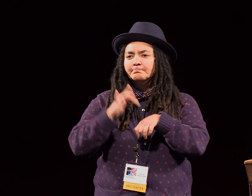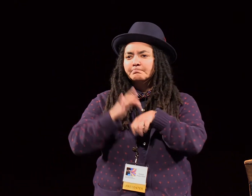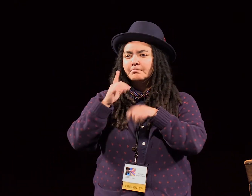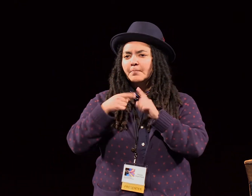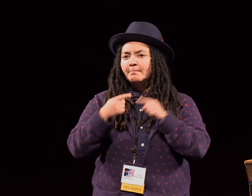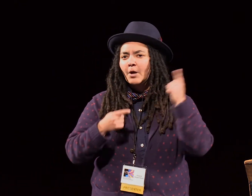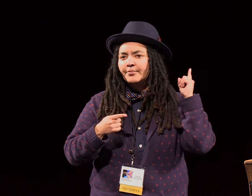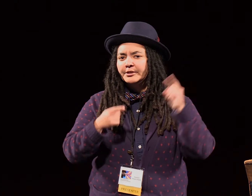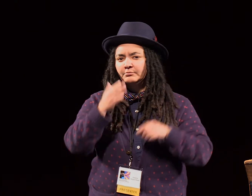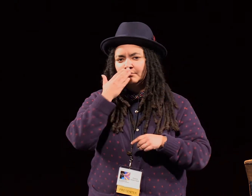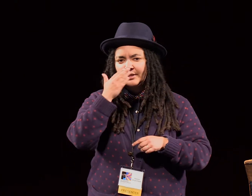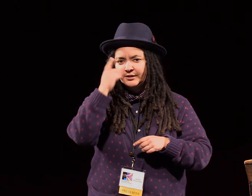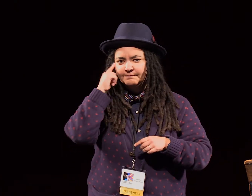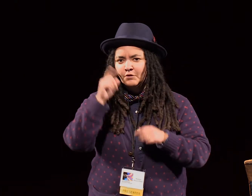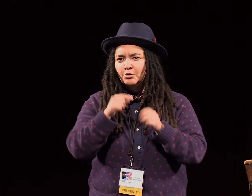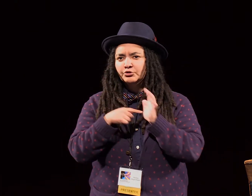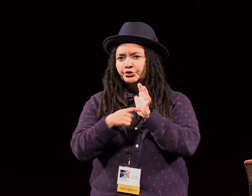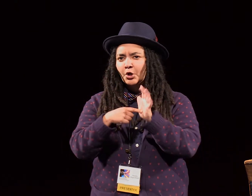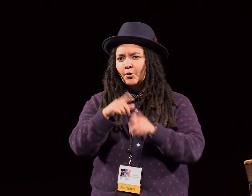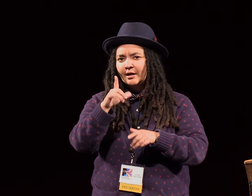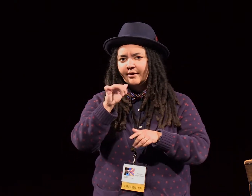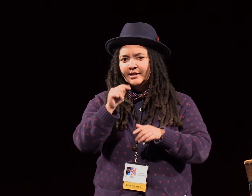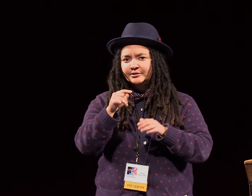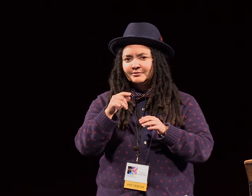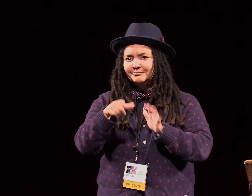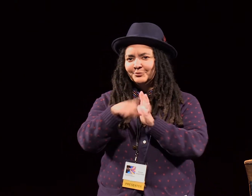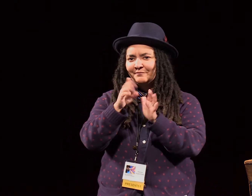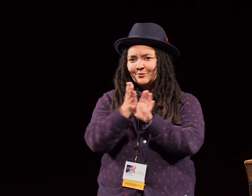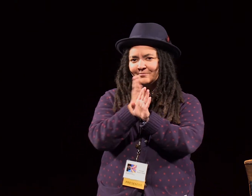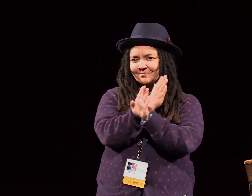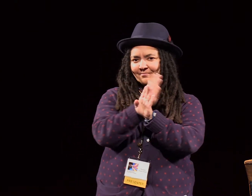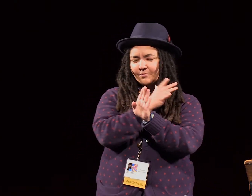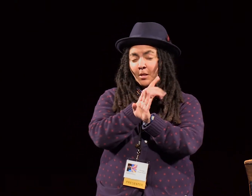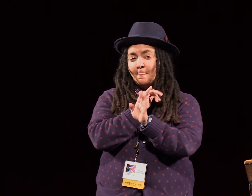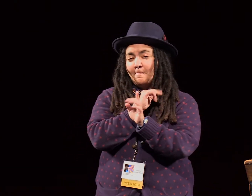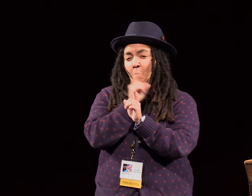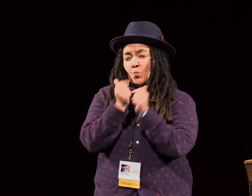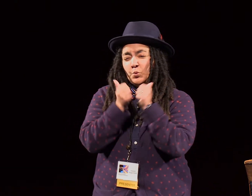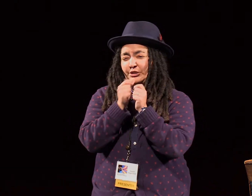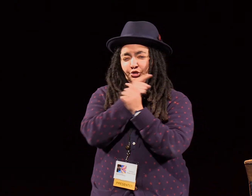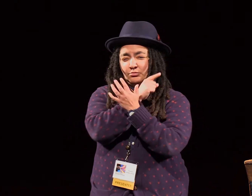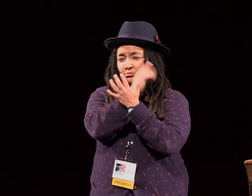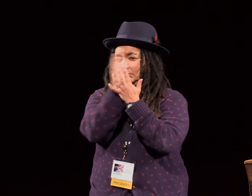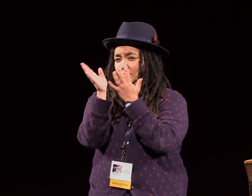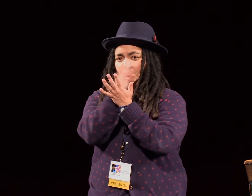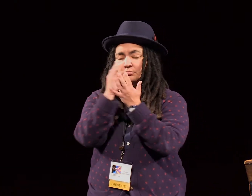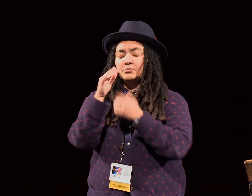And I'm very appreciative of this research coming before what I'm studying now.